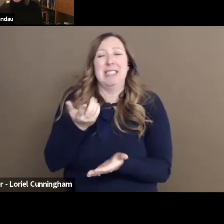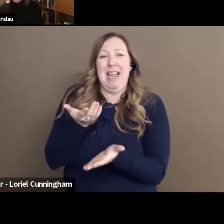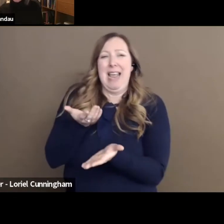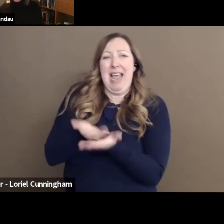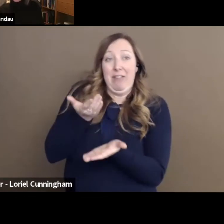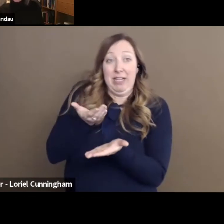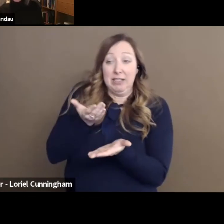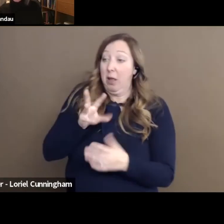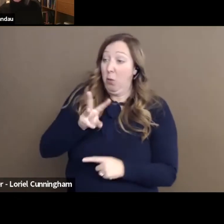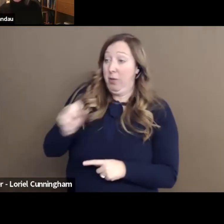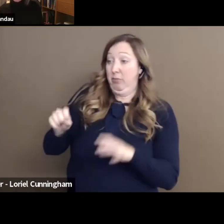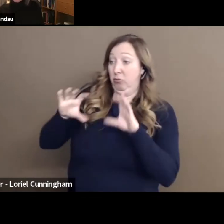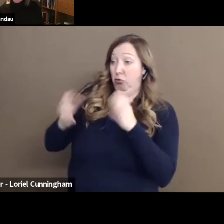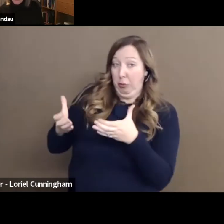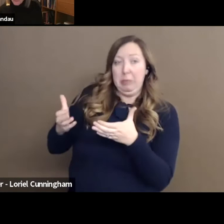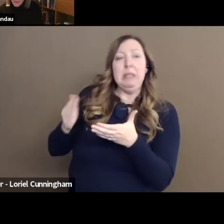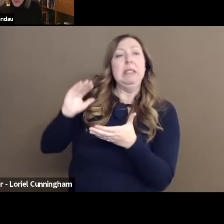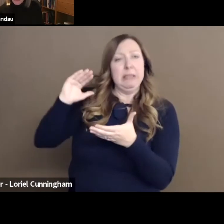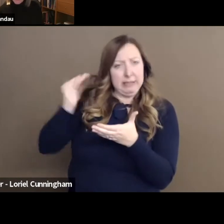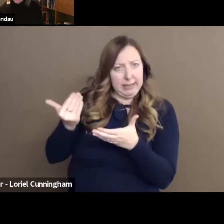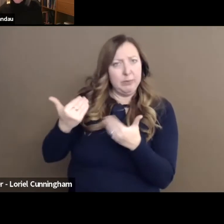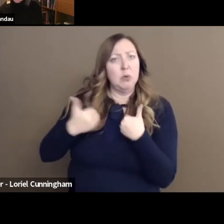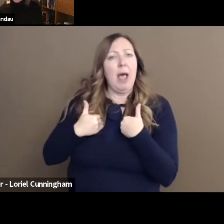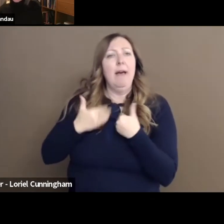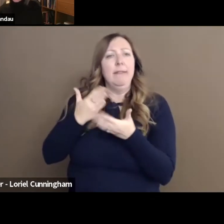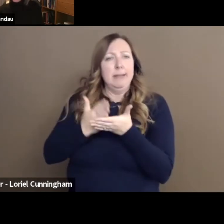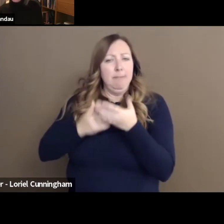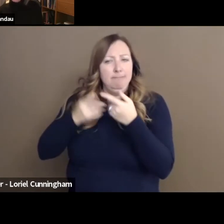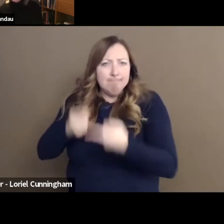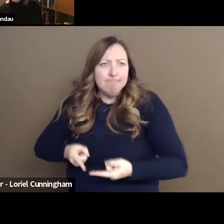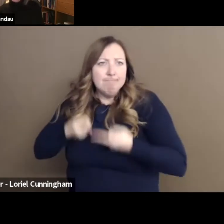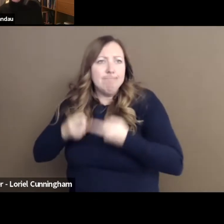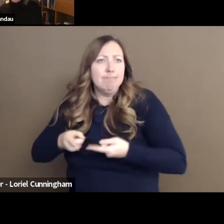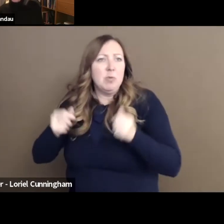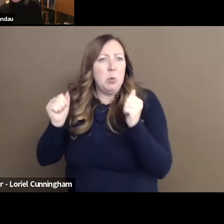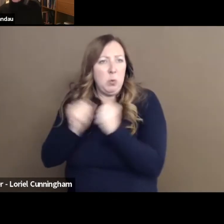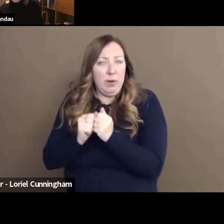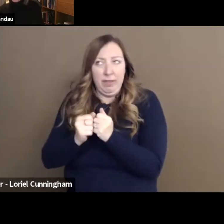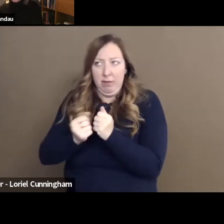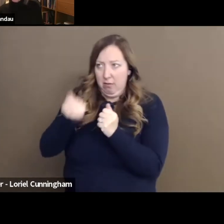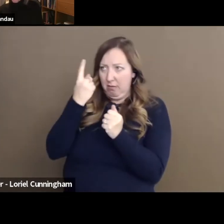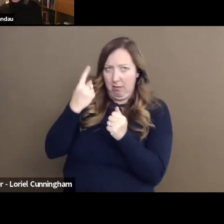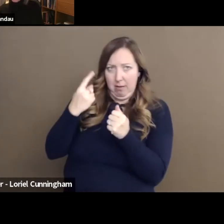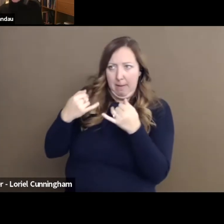have some problems with sensitivity to boundary